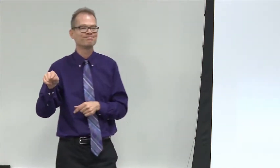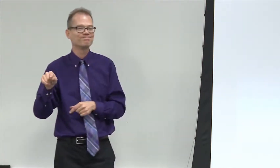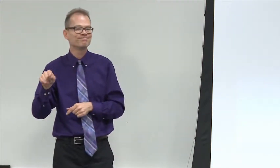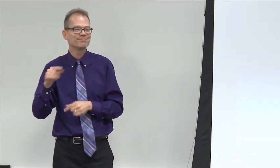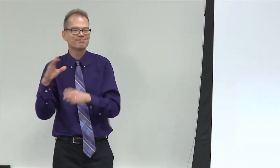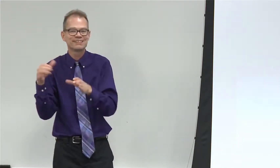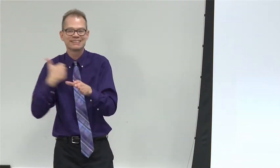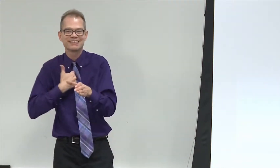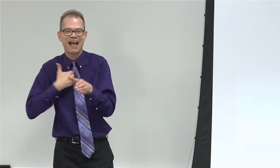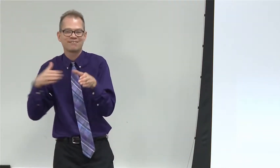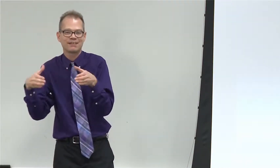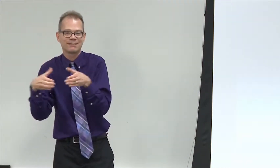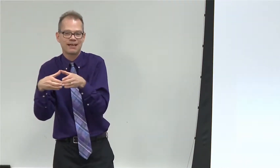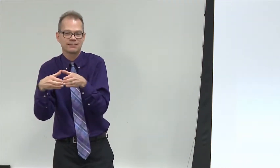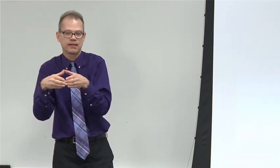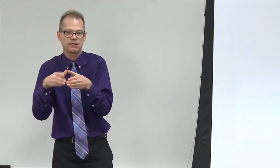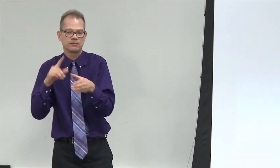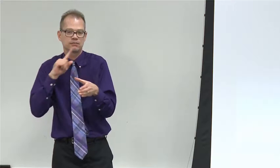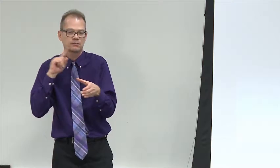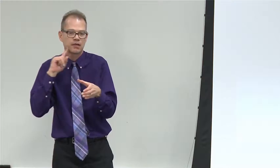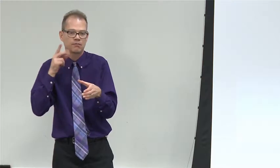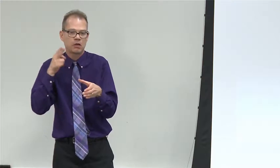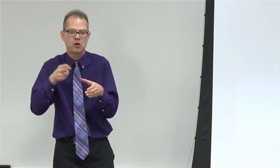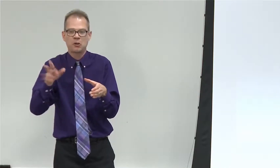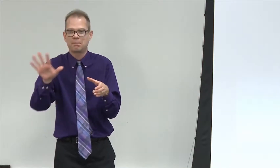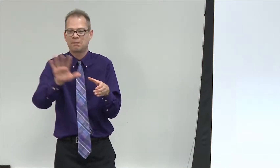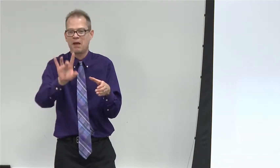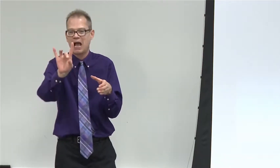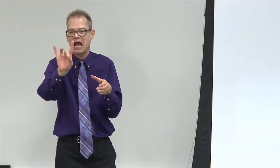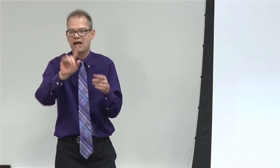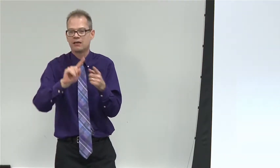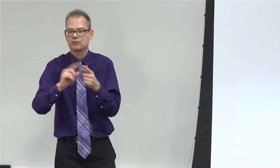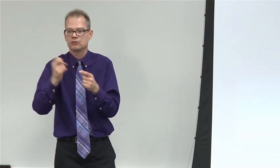Until fifth grade, I was in a group